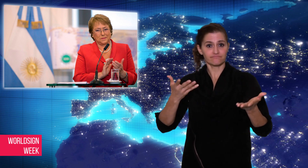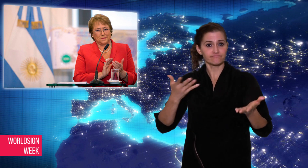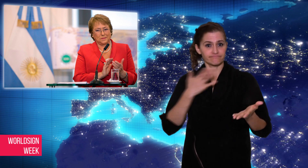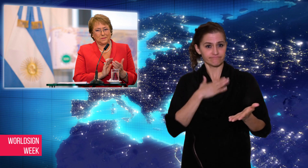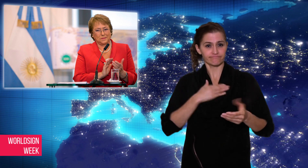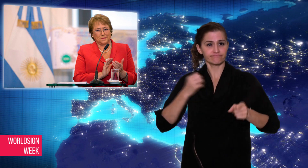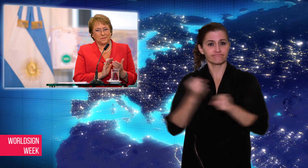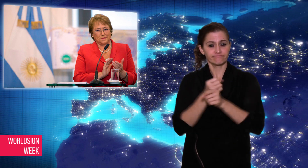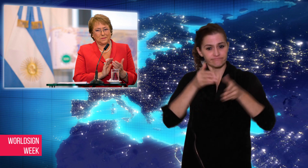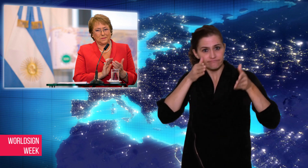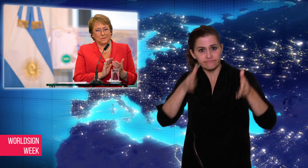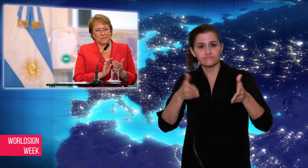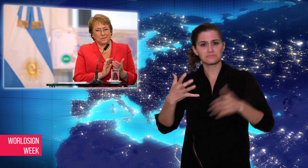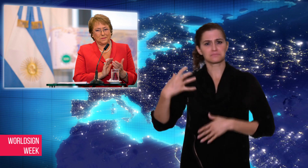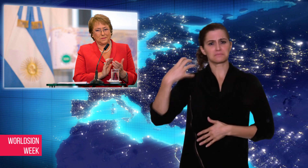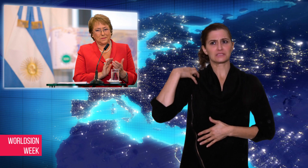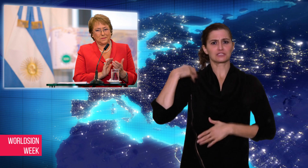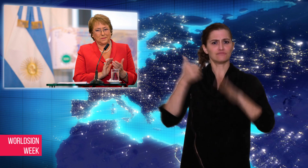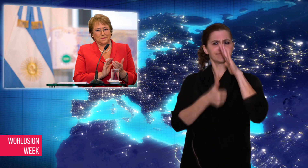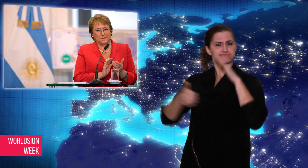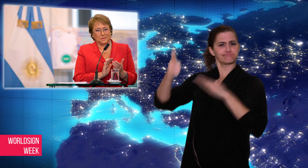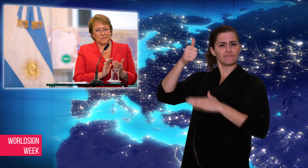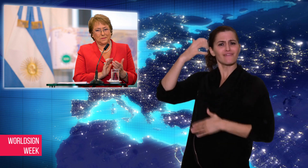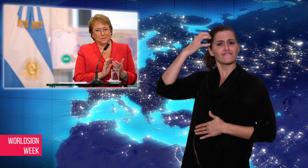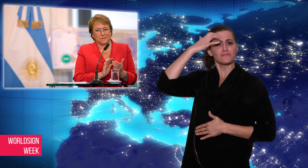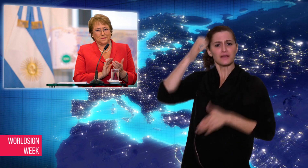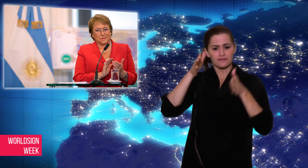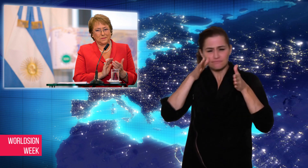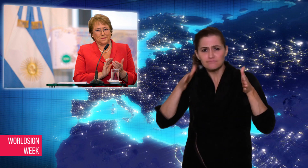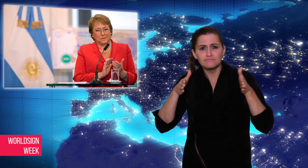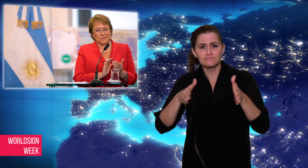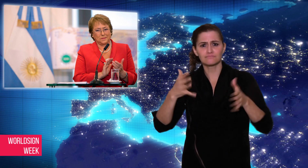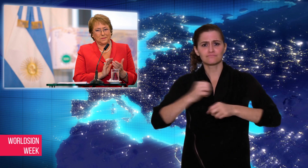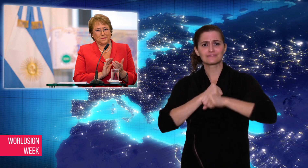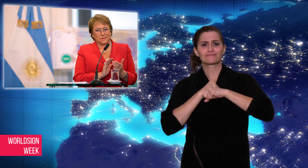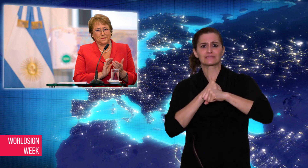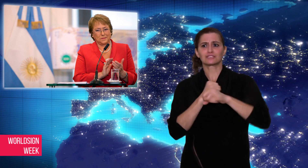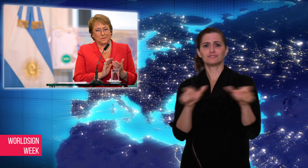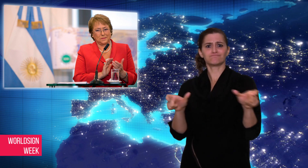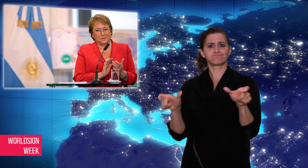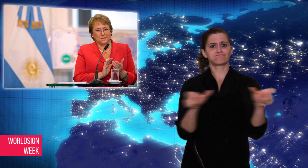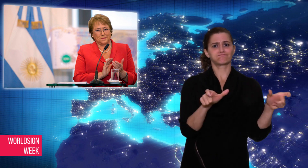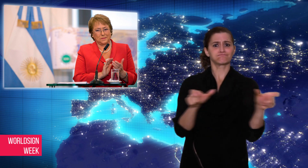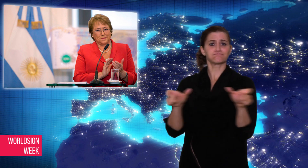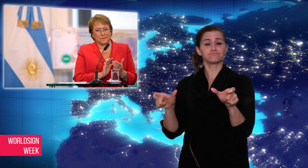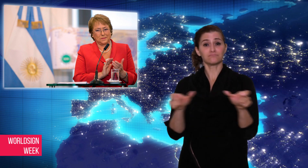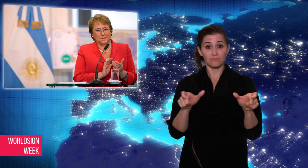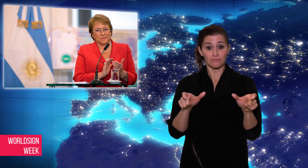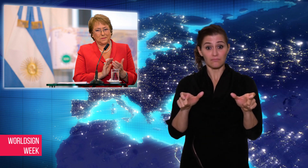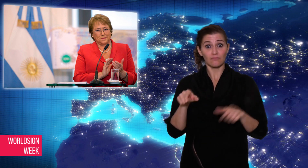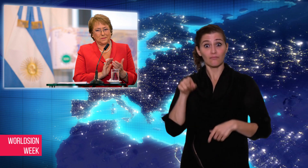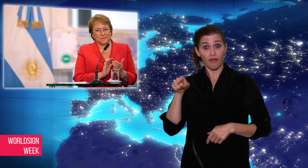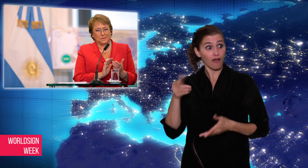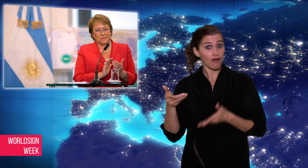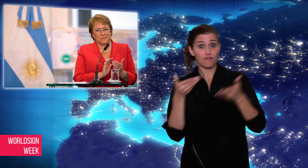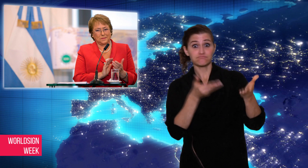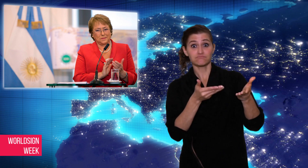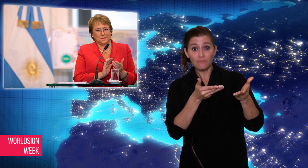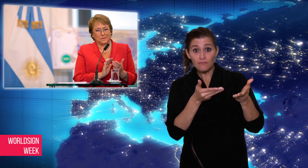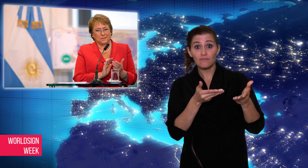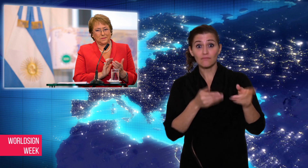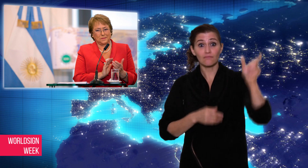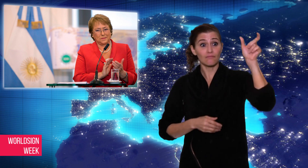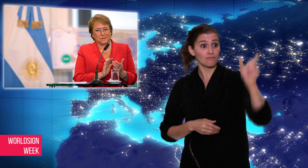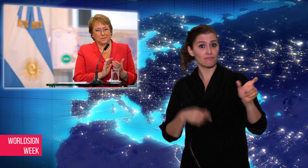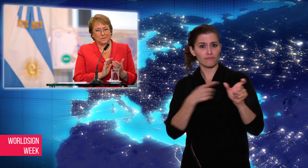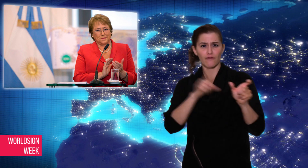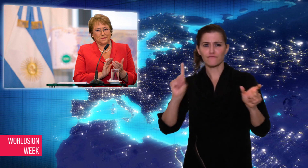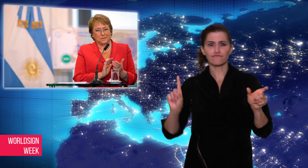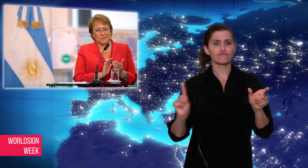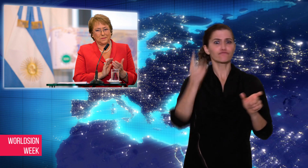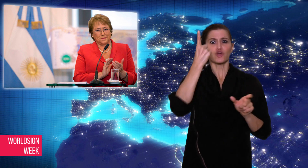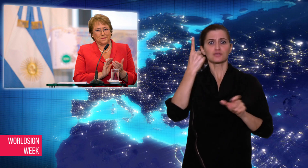first female to be elected as